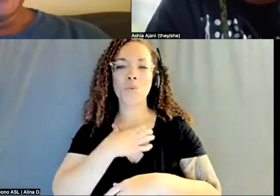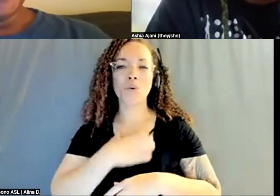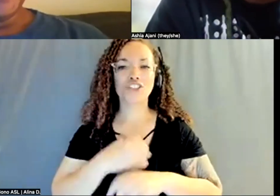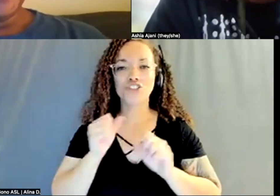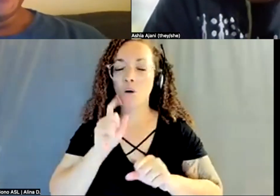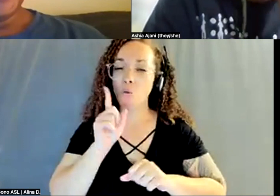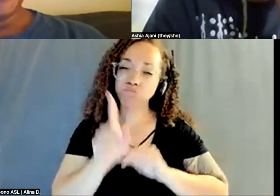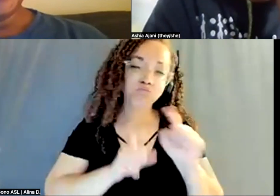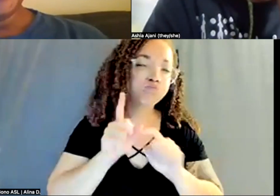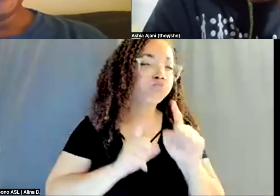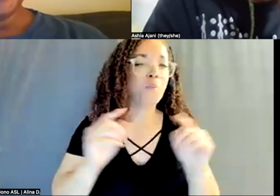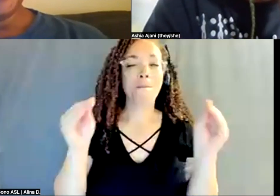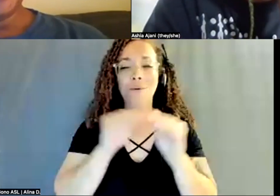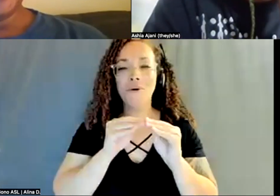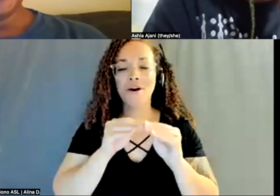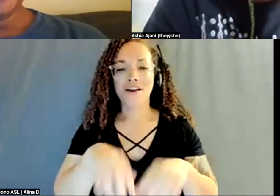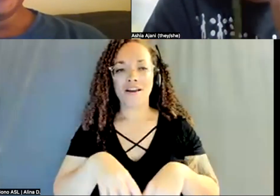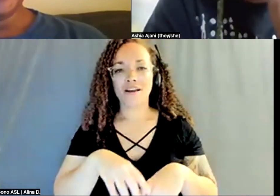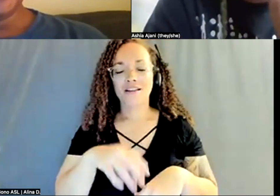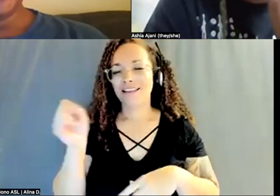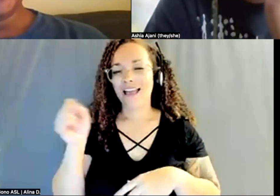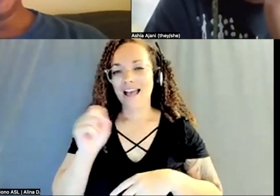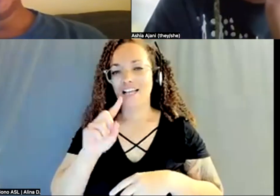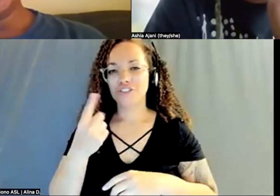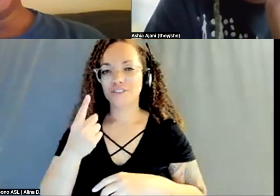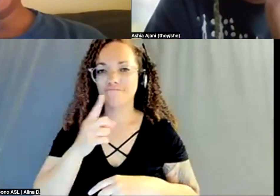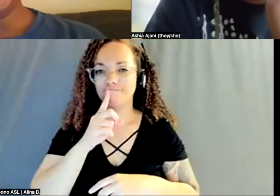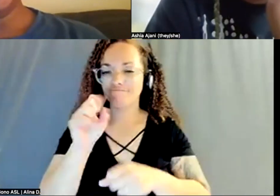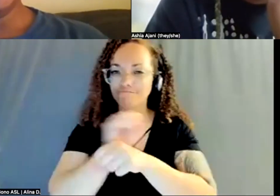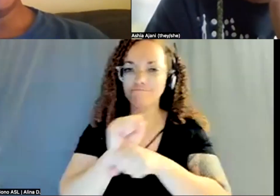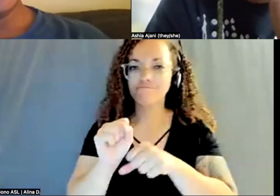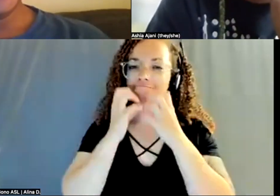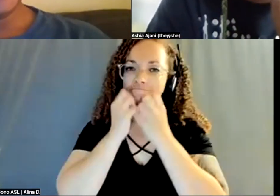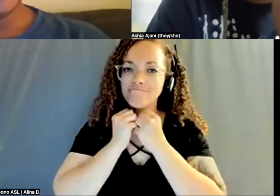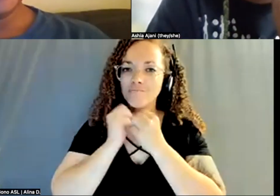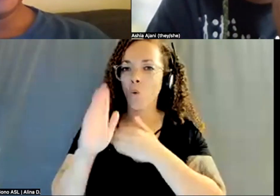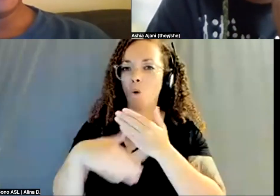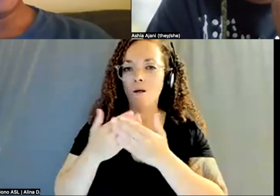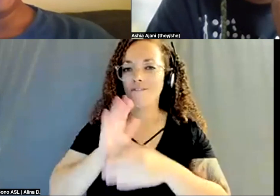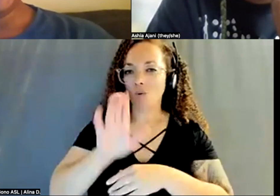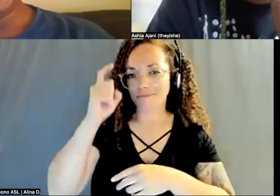And I yeah, I just really cherish the wisdom that you pass on and the ways of knowing that you kind